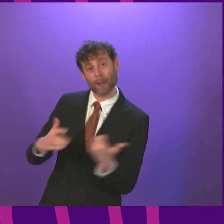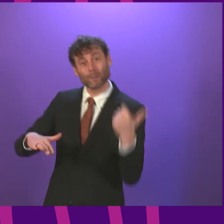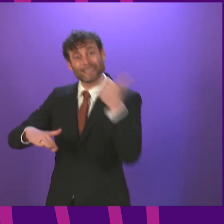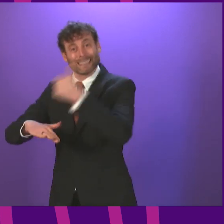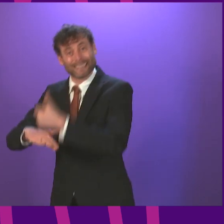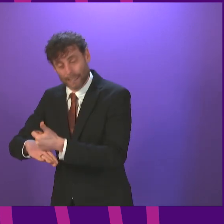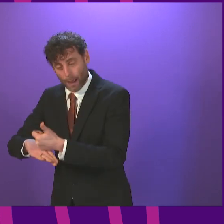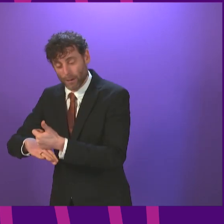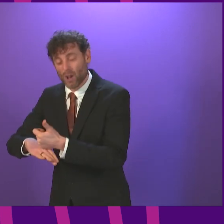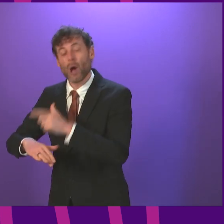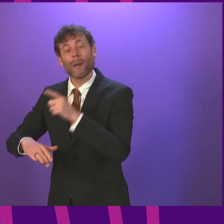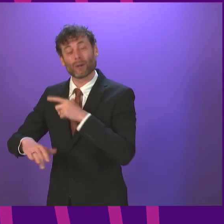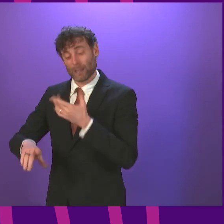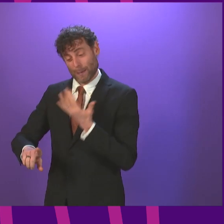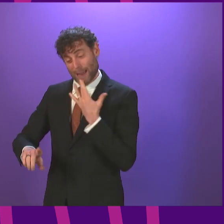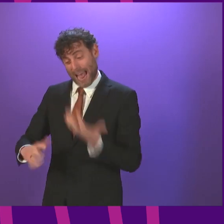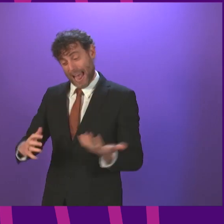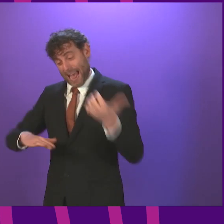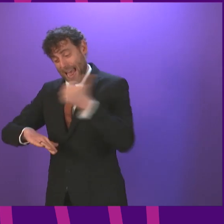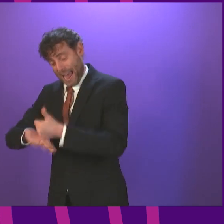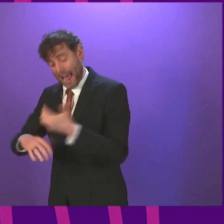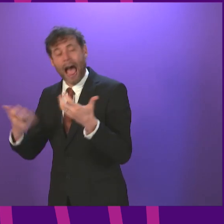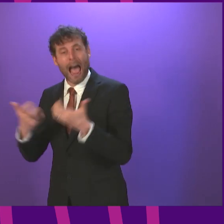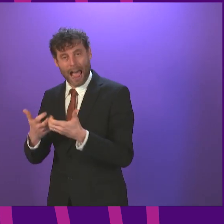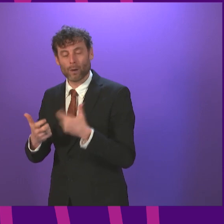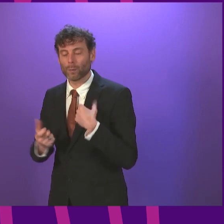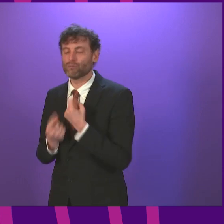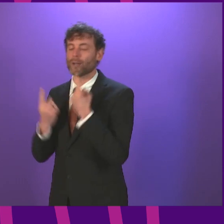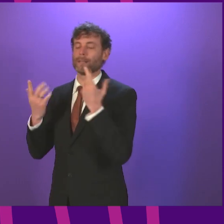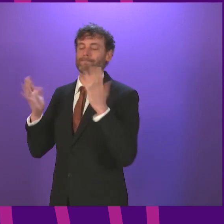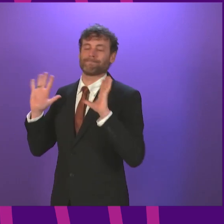the judicial review, but there were wider interests that we were right to take into